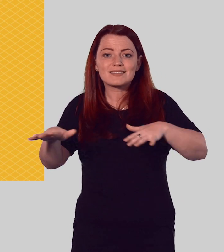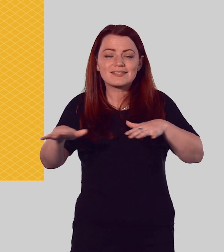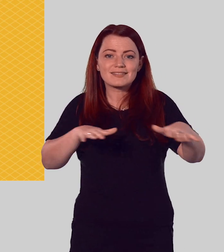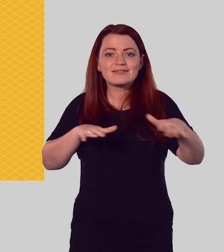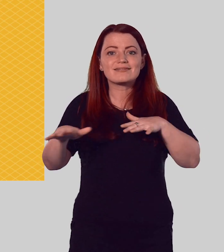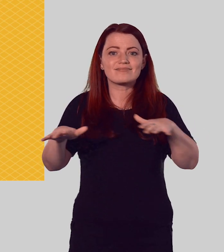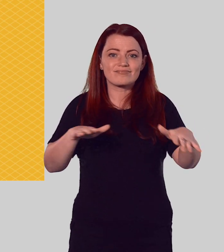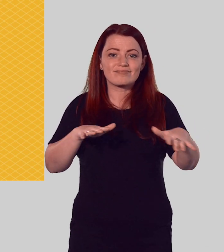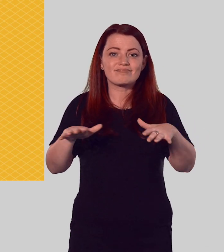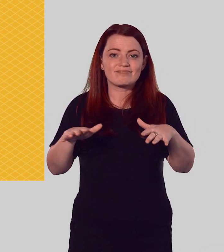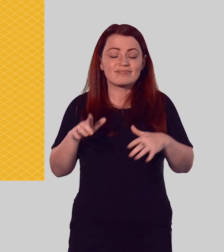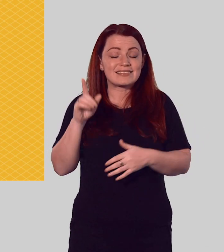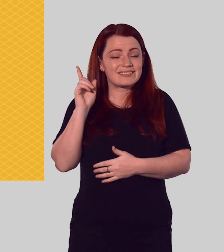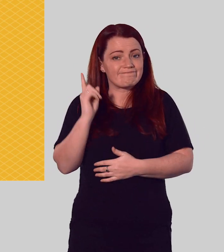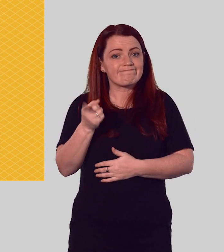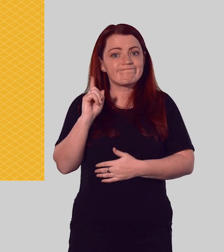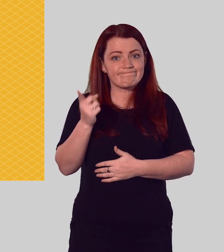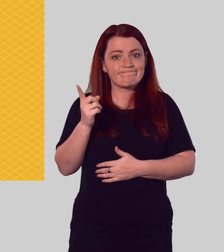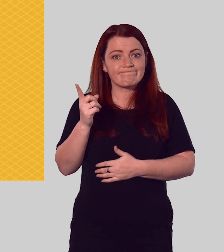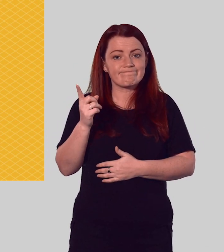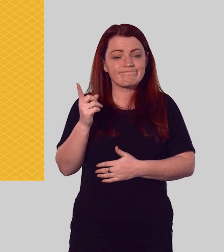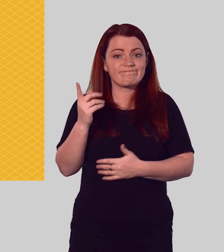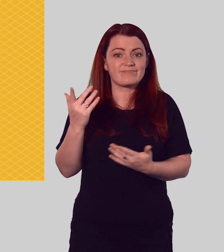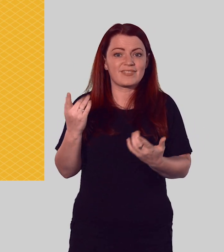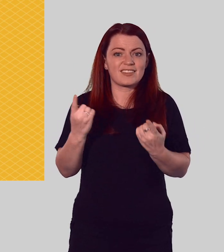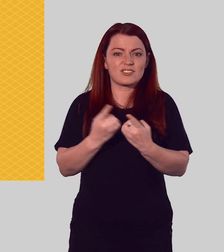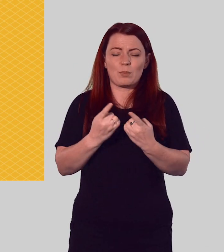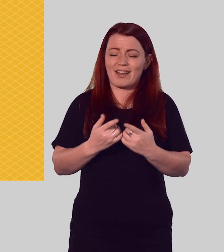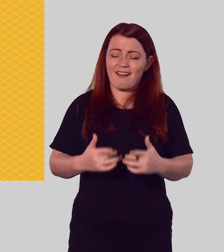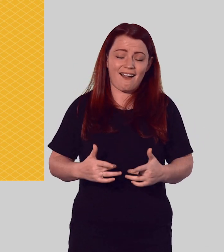which is something that I feel quite